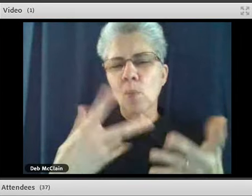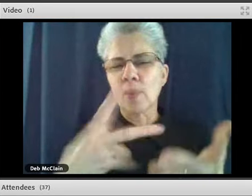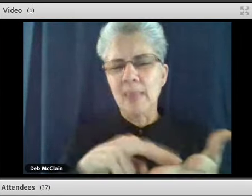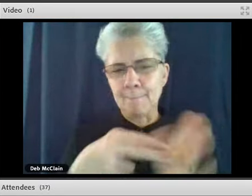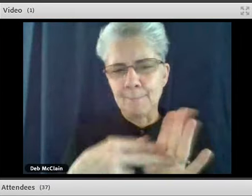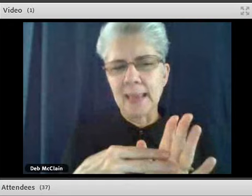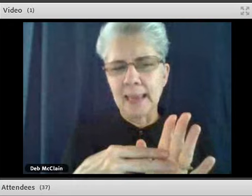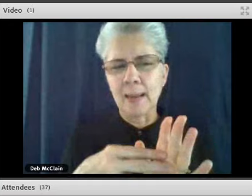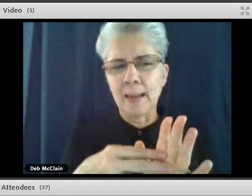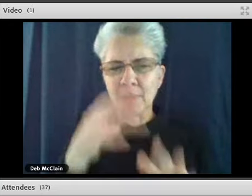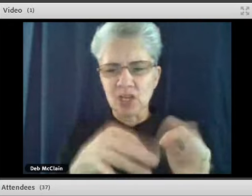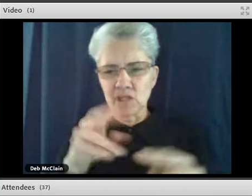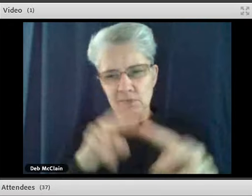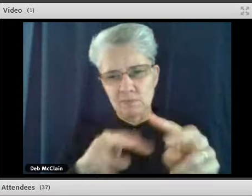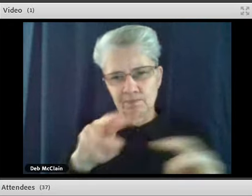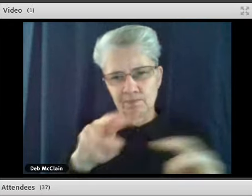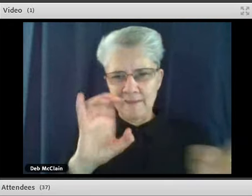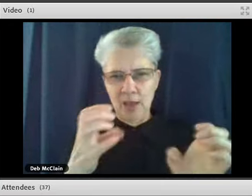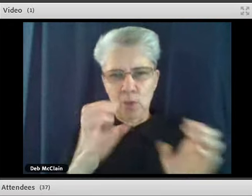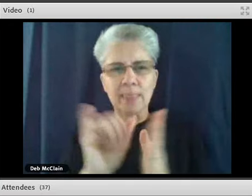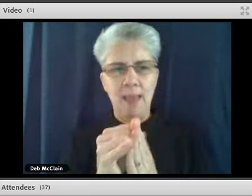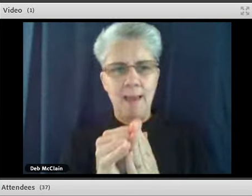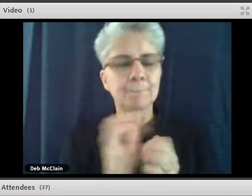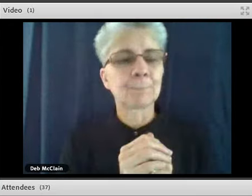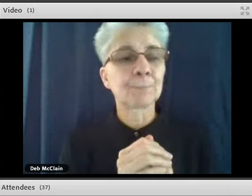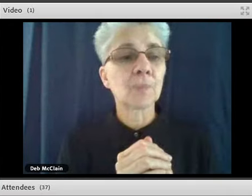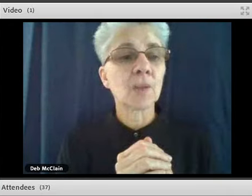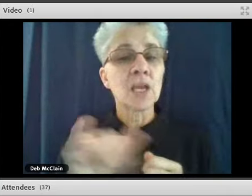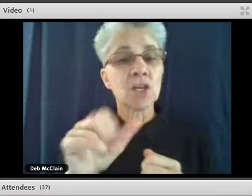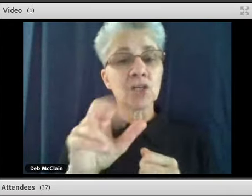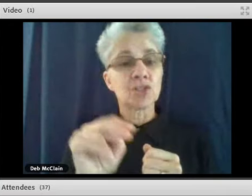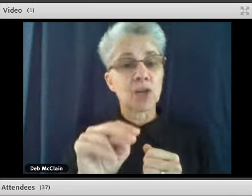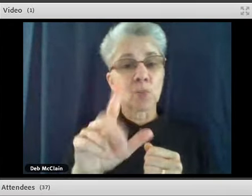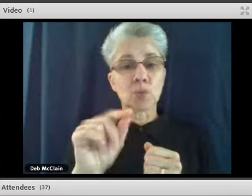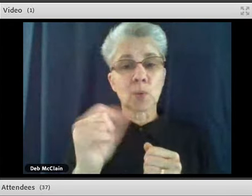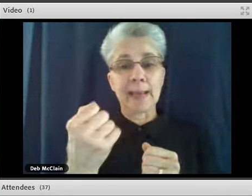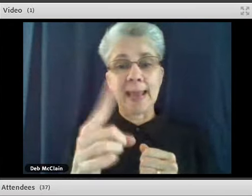what does that mean in just a minute. Just a minute. So, in January 2018,